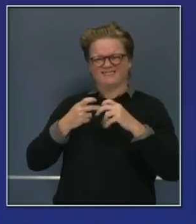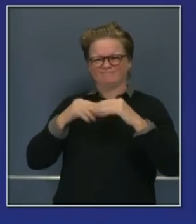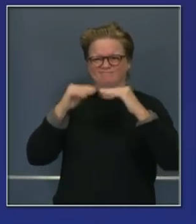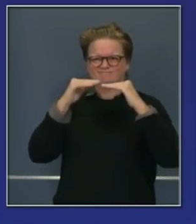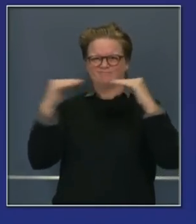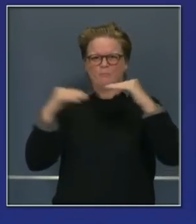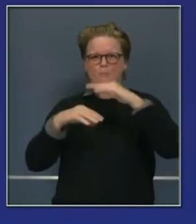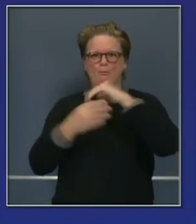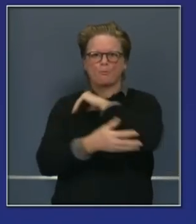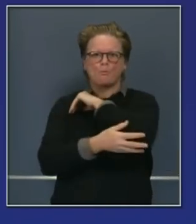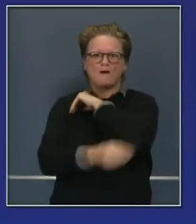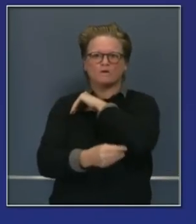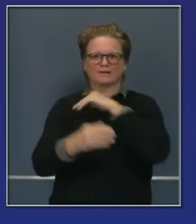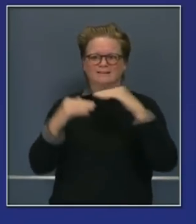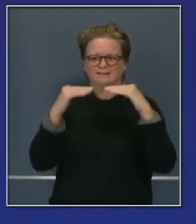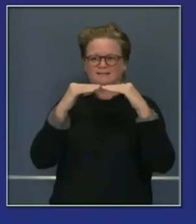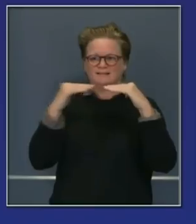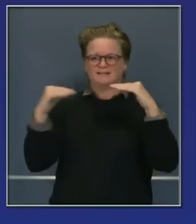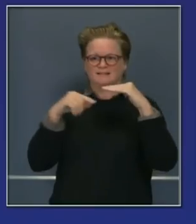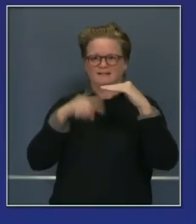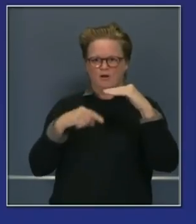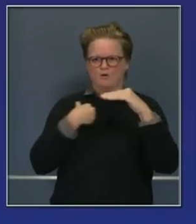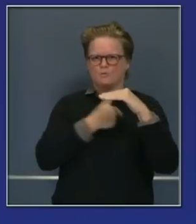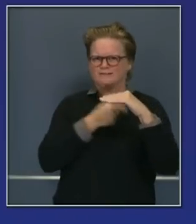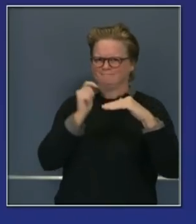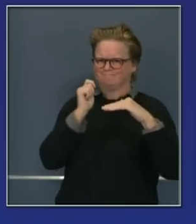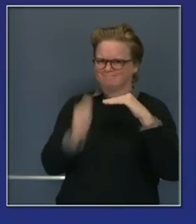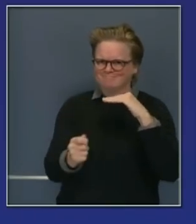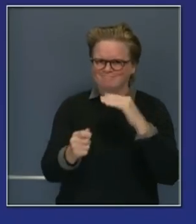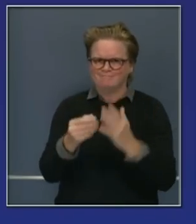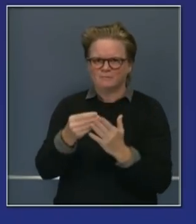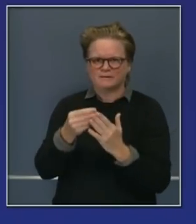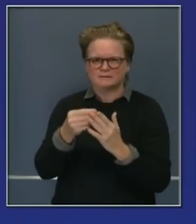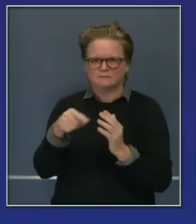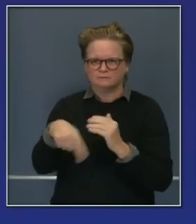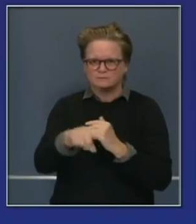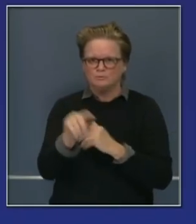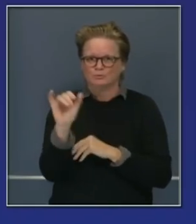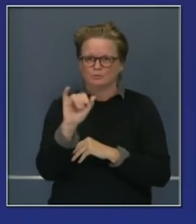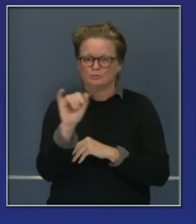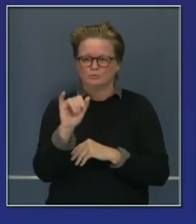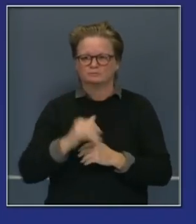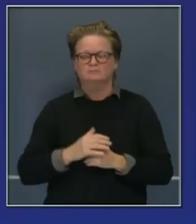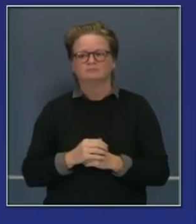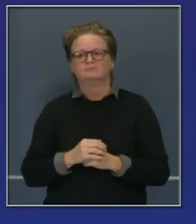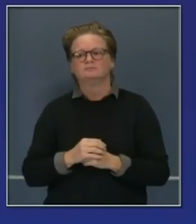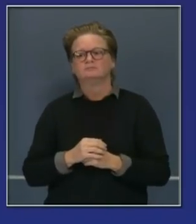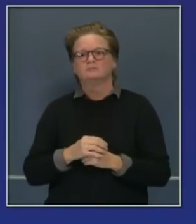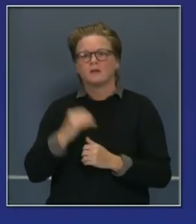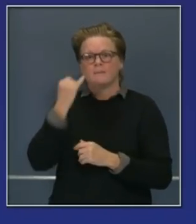FOR PEOPLE EARNING LESS THAN 400% OF THE RURAL POVERTY, $21 A MONTH. WE ARE PROUD OF THAT.